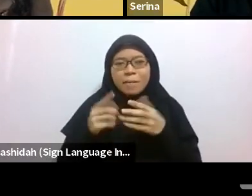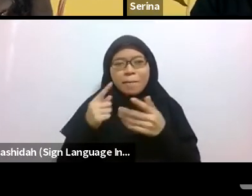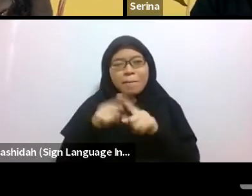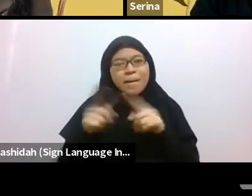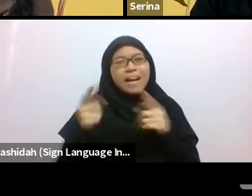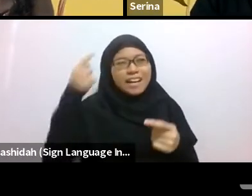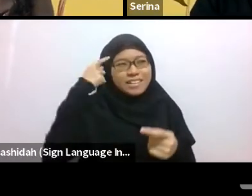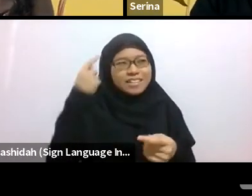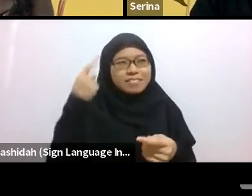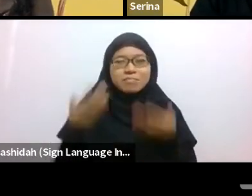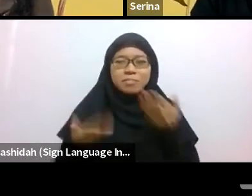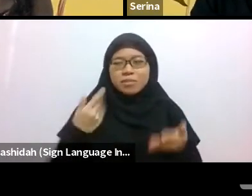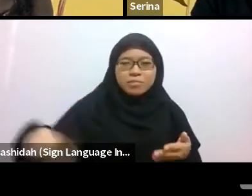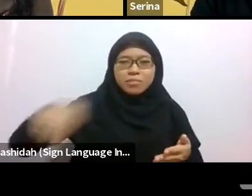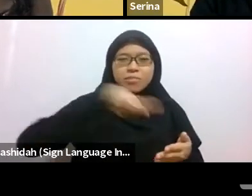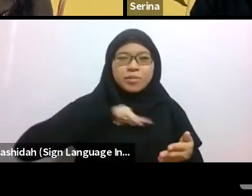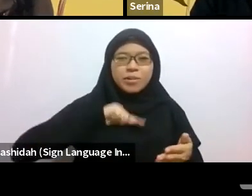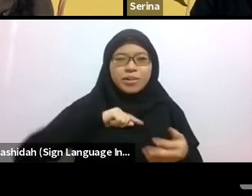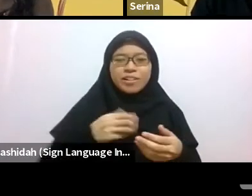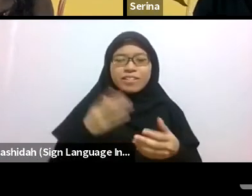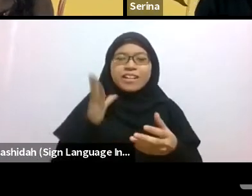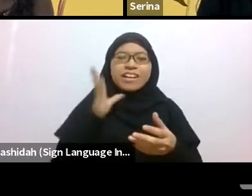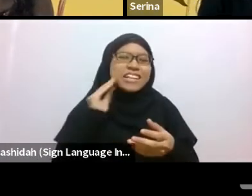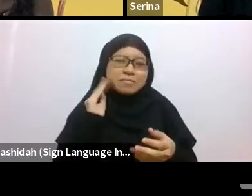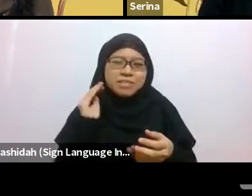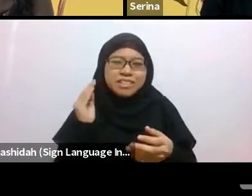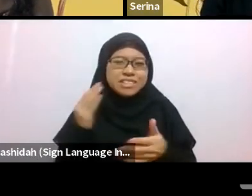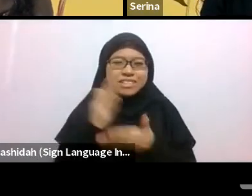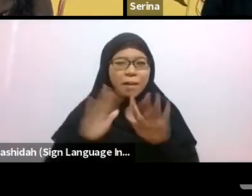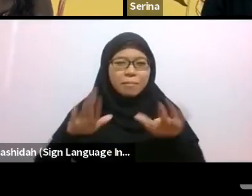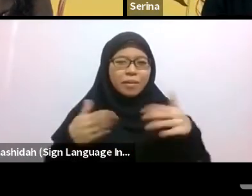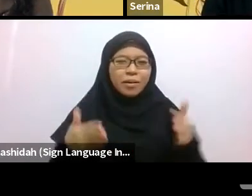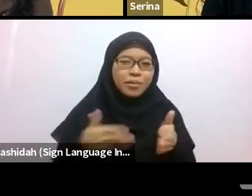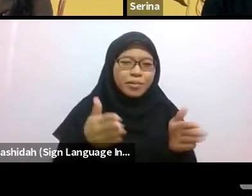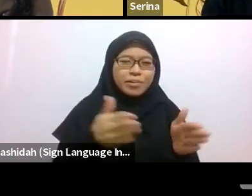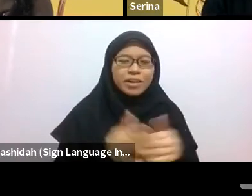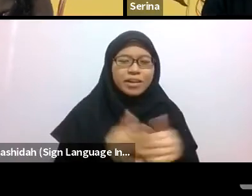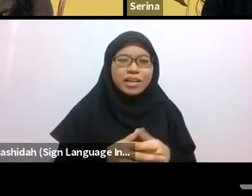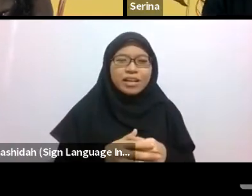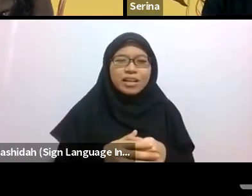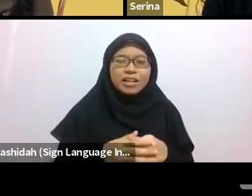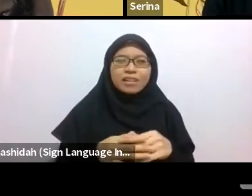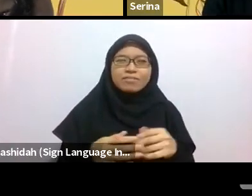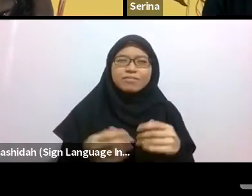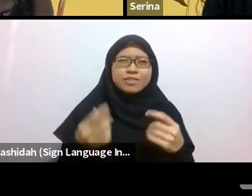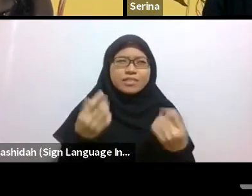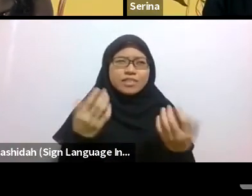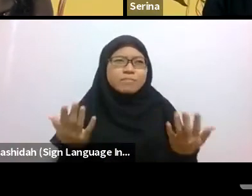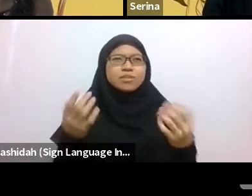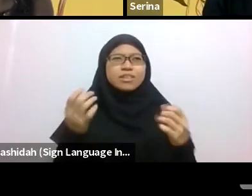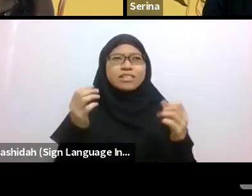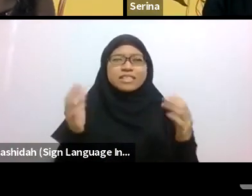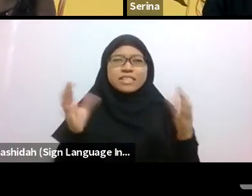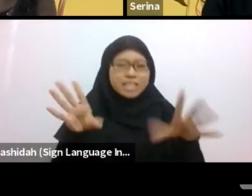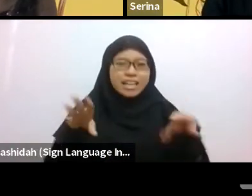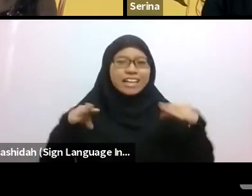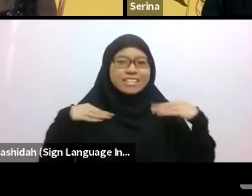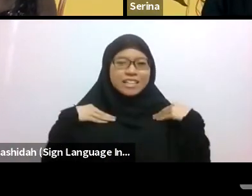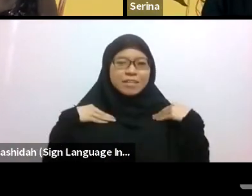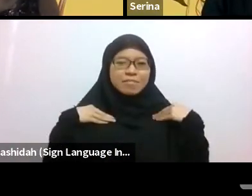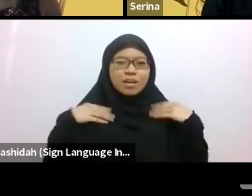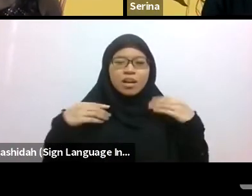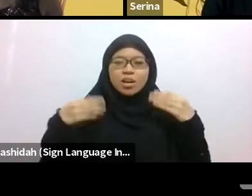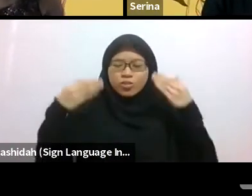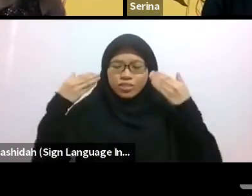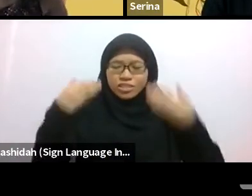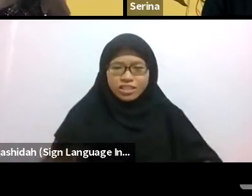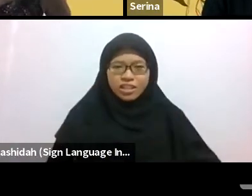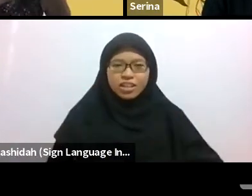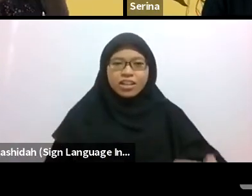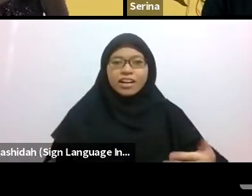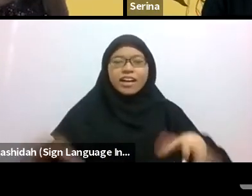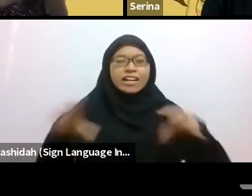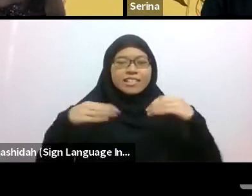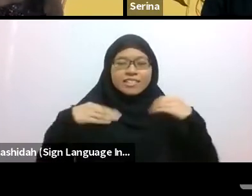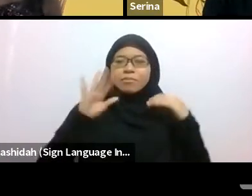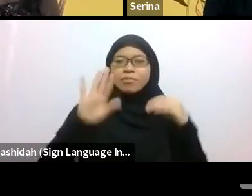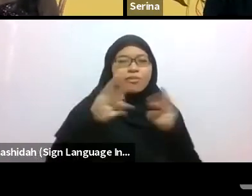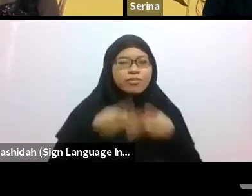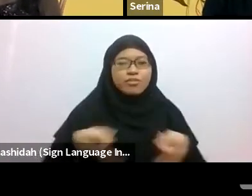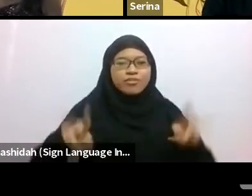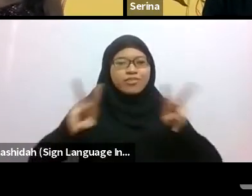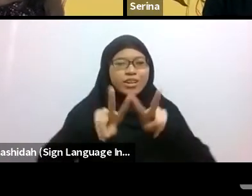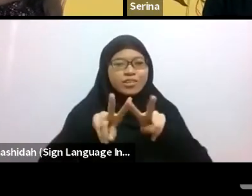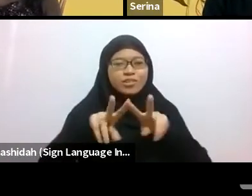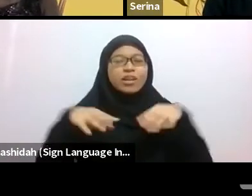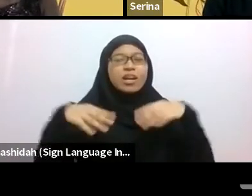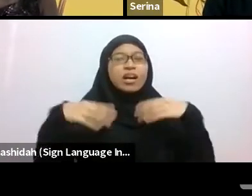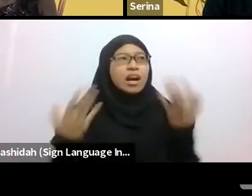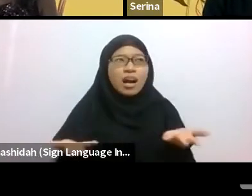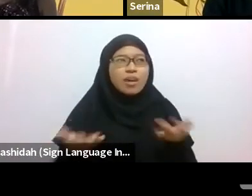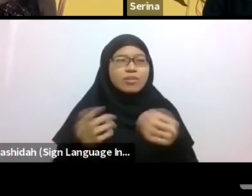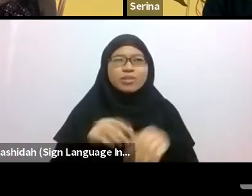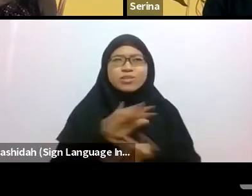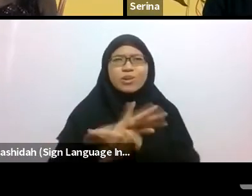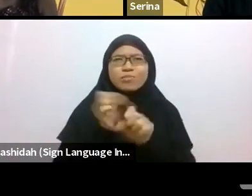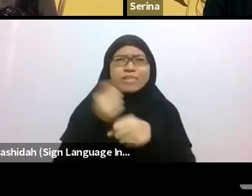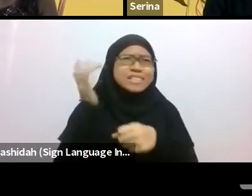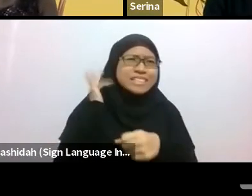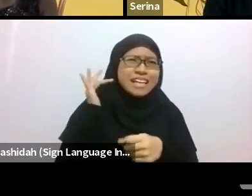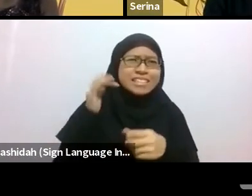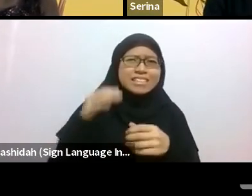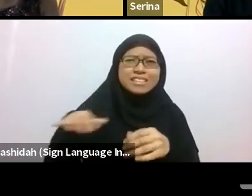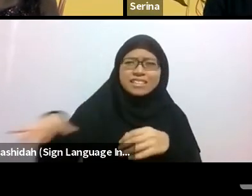Coming to terms with who you are, your beliefs, your values, and how it might not make sense in your immediate locality or the people around you.